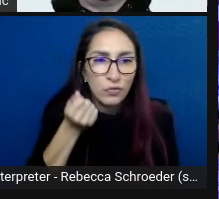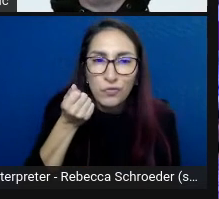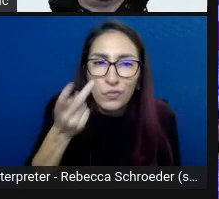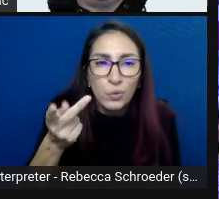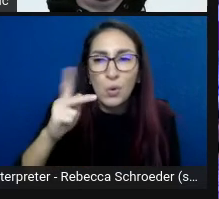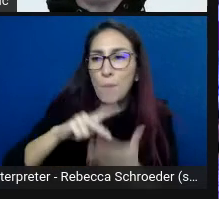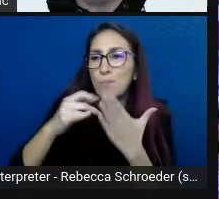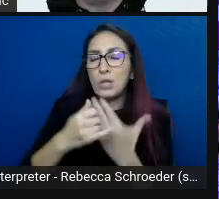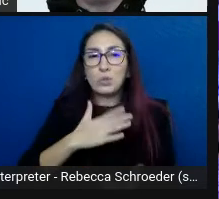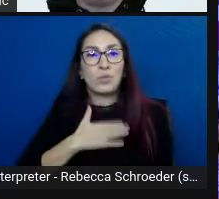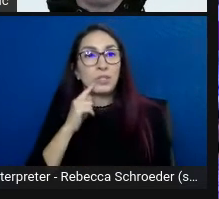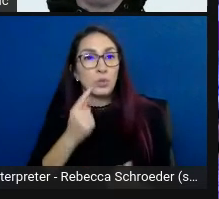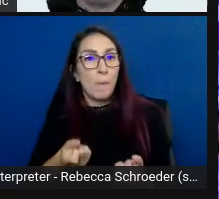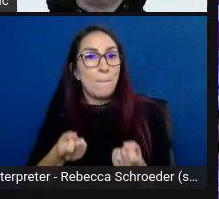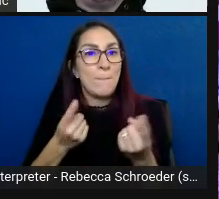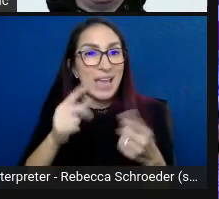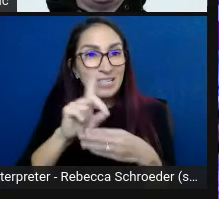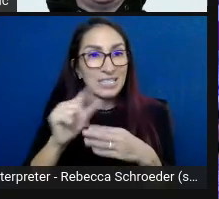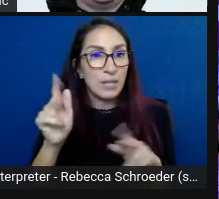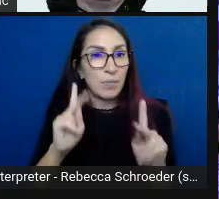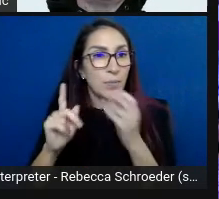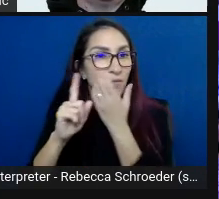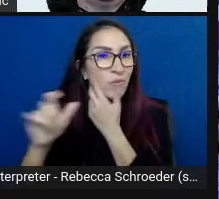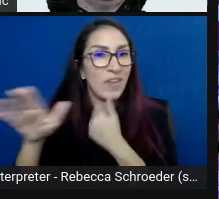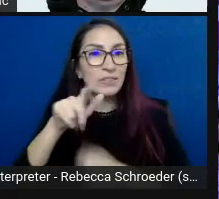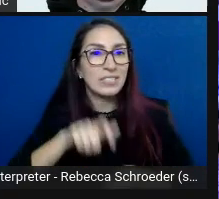and by pay, I don't just mean money, I'm talking about pay